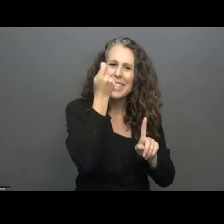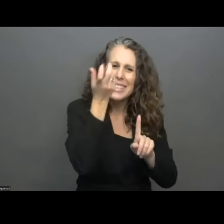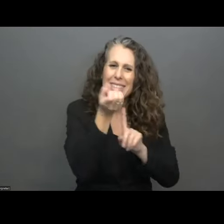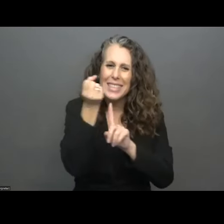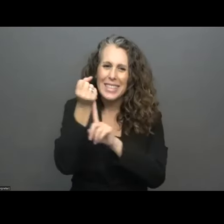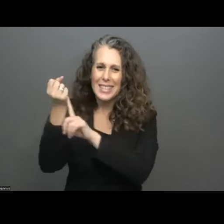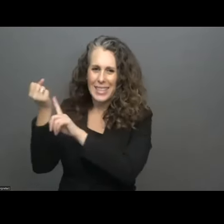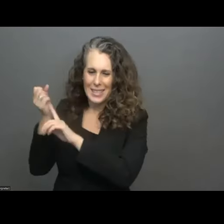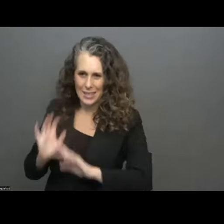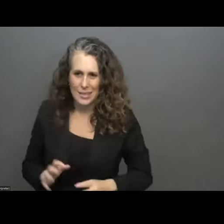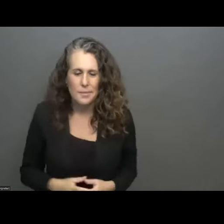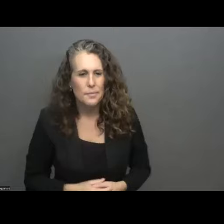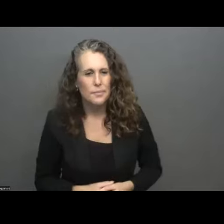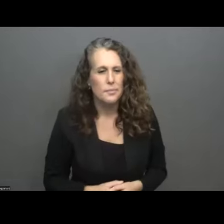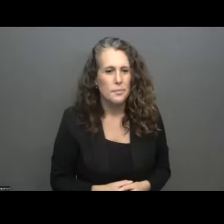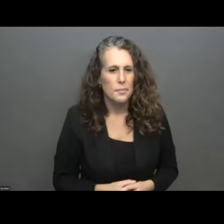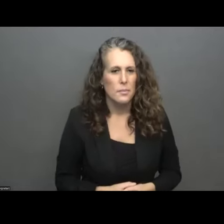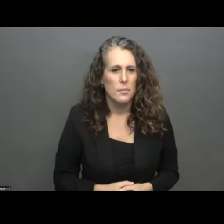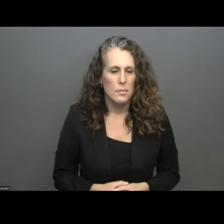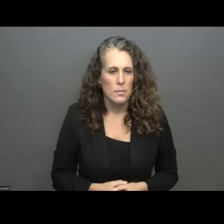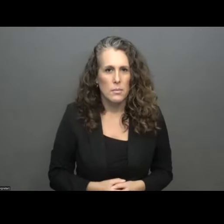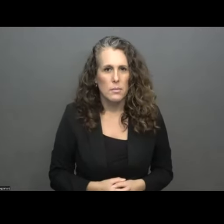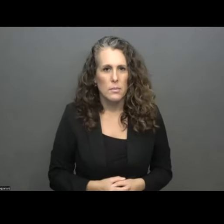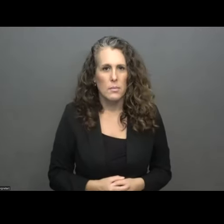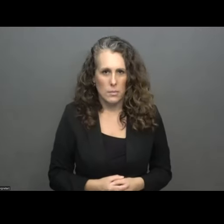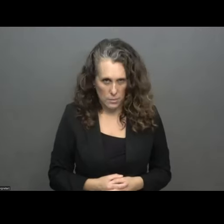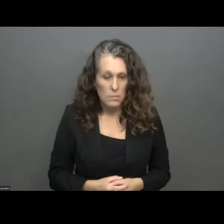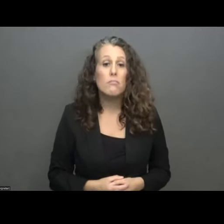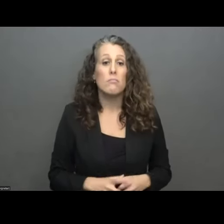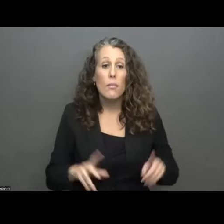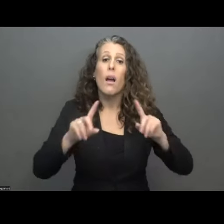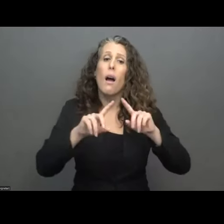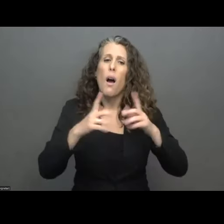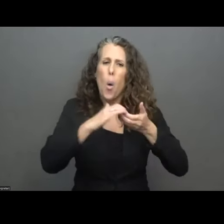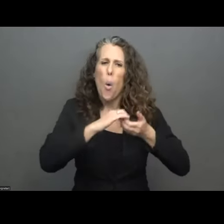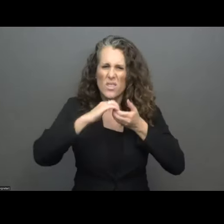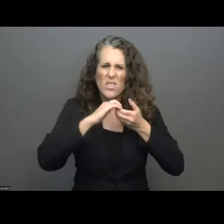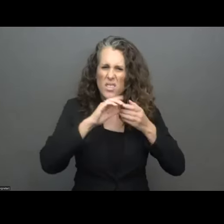person or situation, turned on the gap so badass is learn genius and pestle